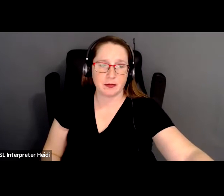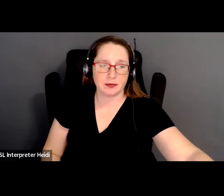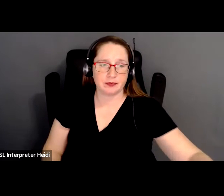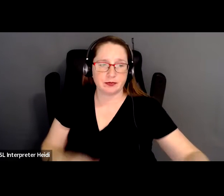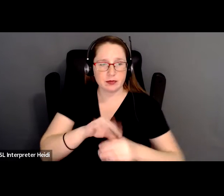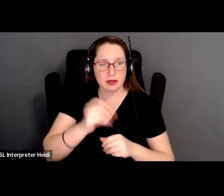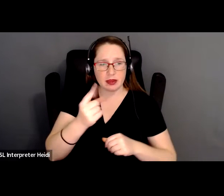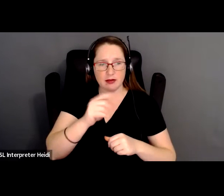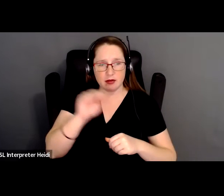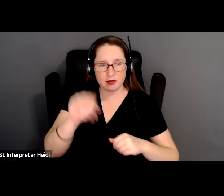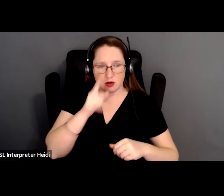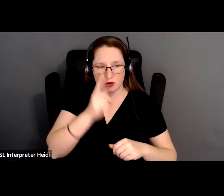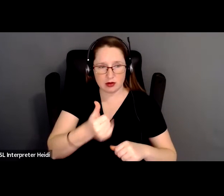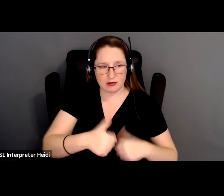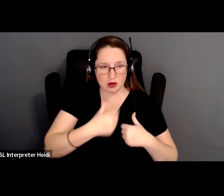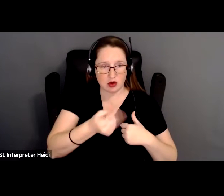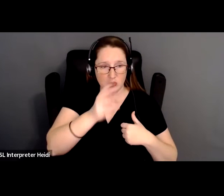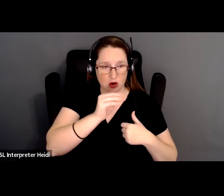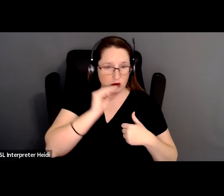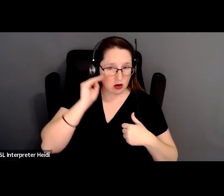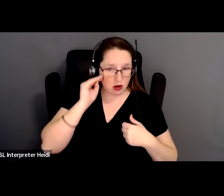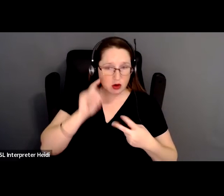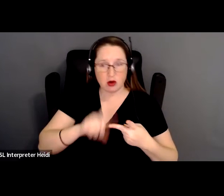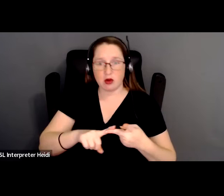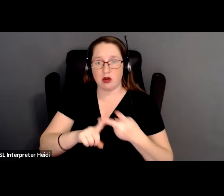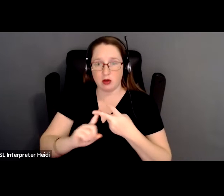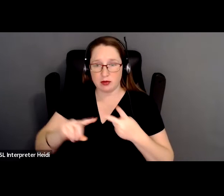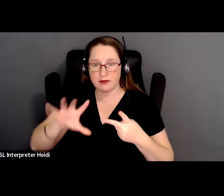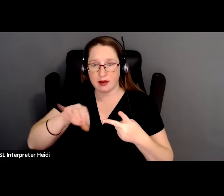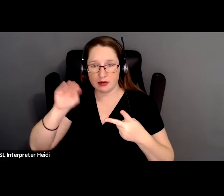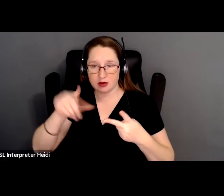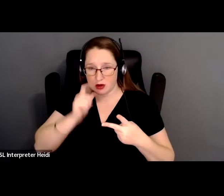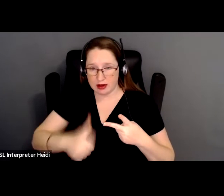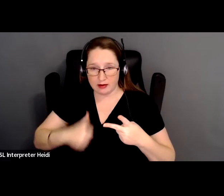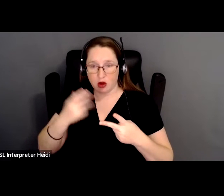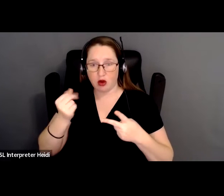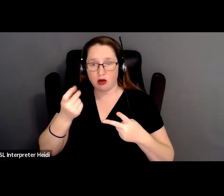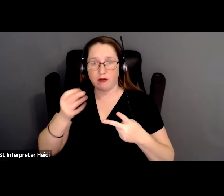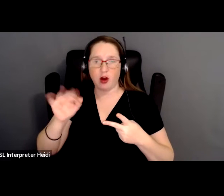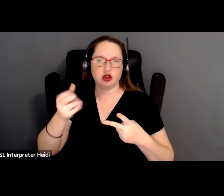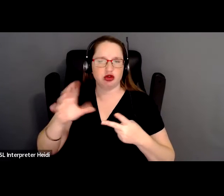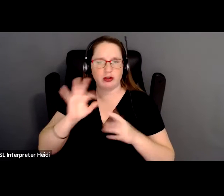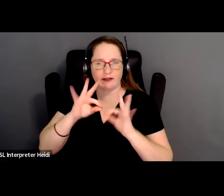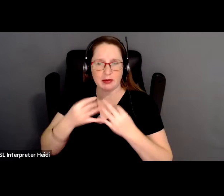5% who lived in a holster Foster family setting 16% who lived in group settings in which 6 are